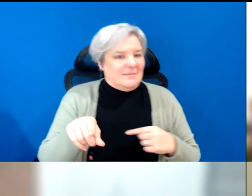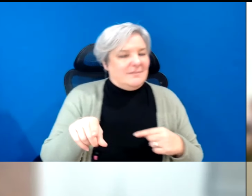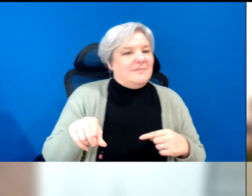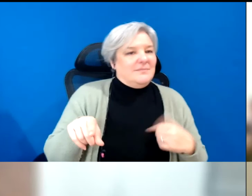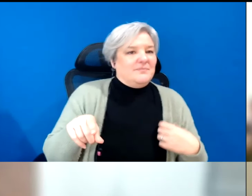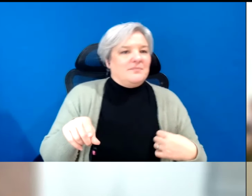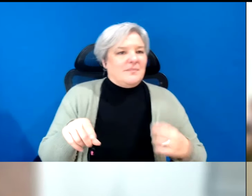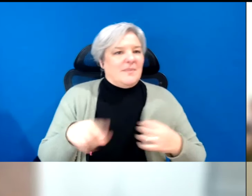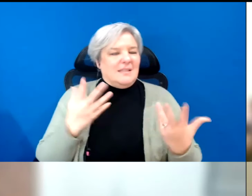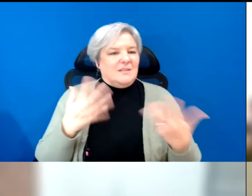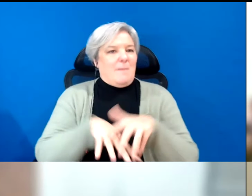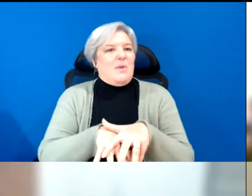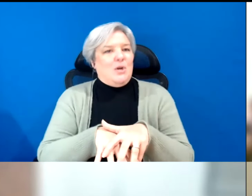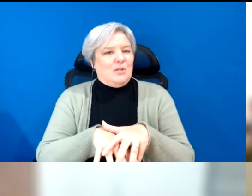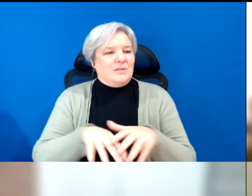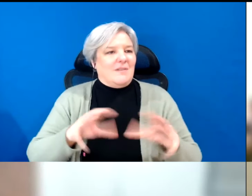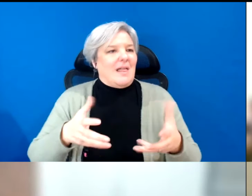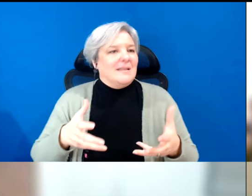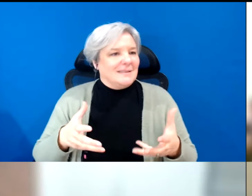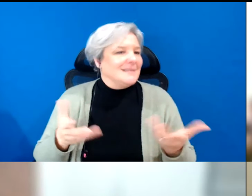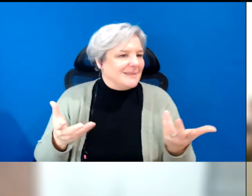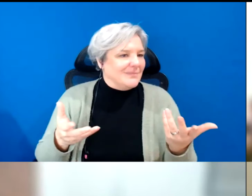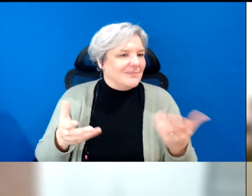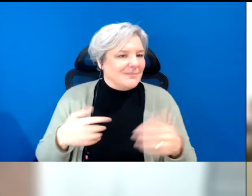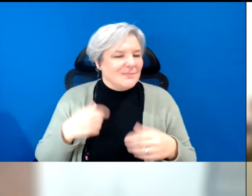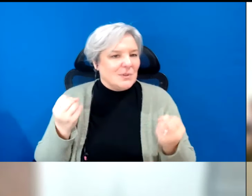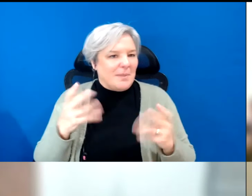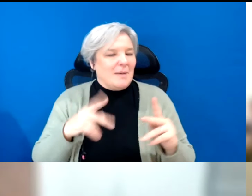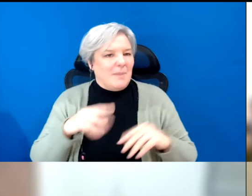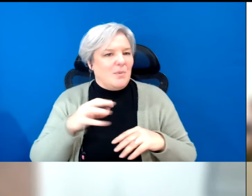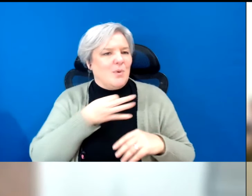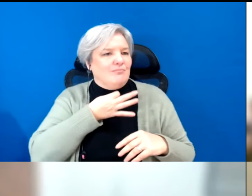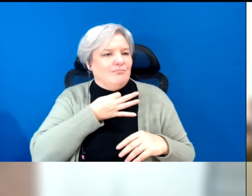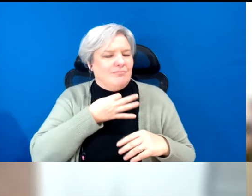merging of courses that some folks do in this.